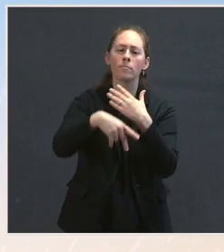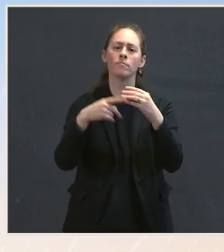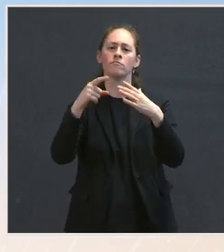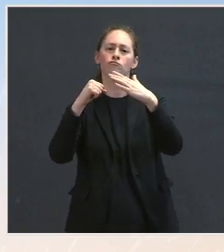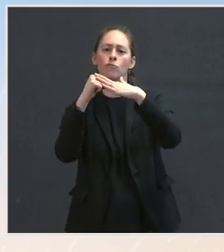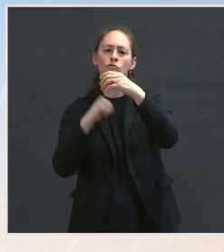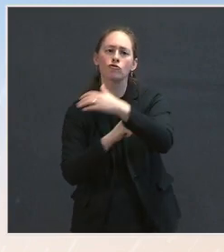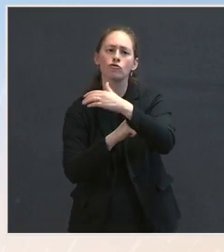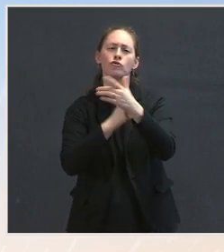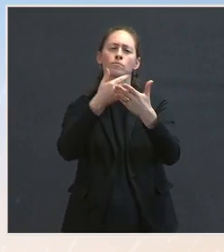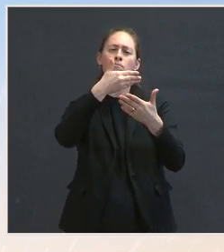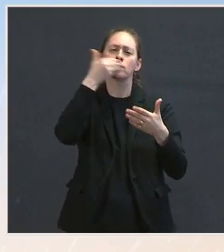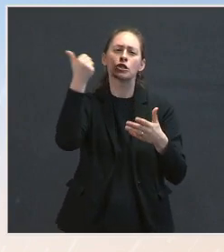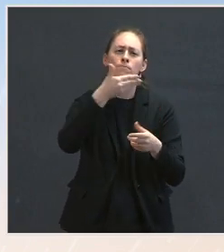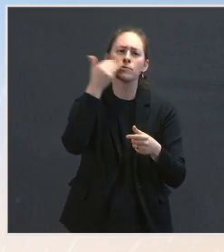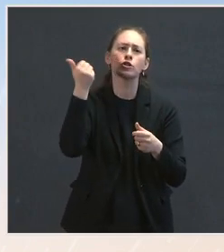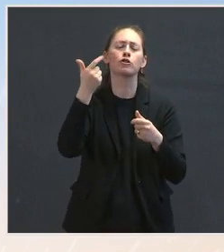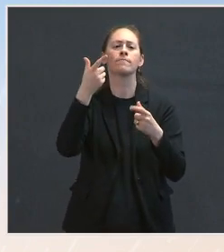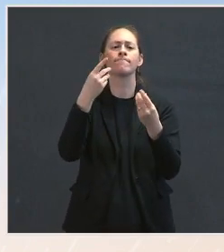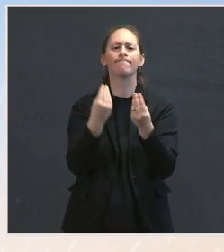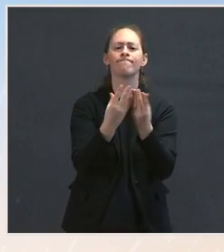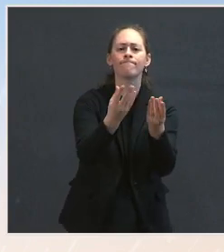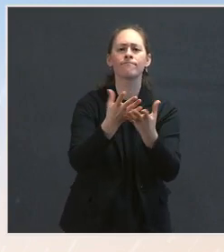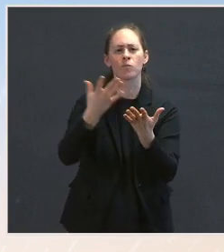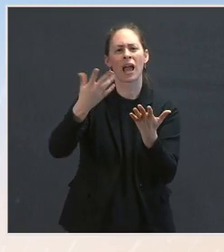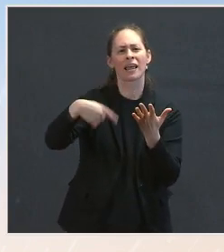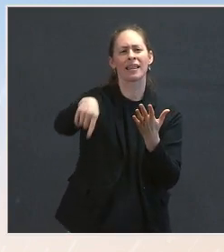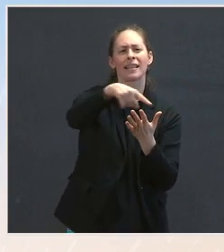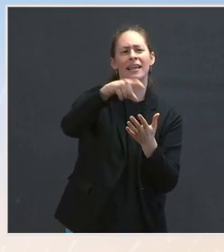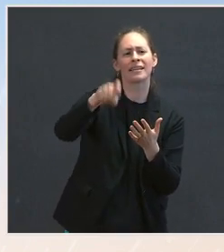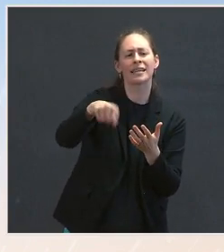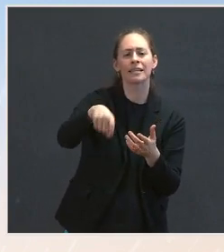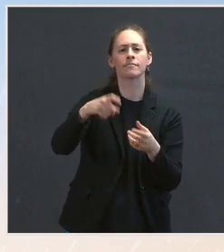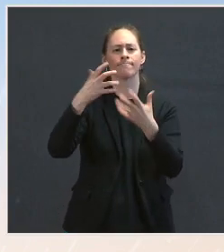help our manufacturing sector, do more to strengthen access to affordable healthcare.